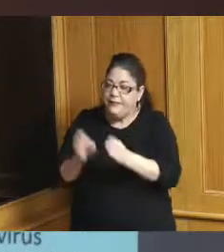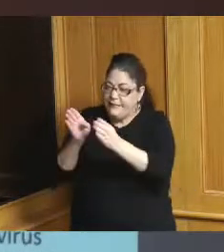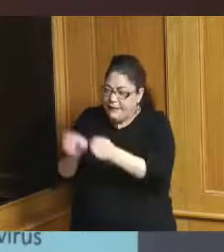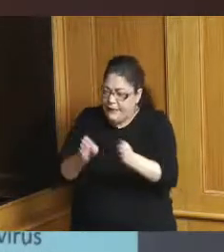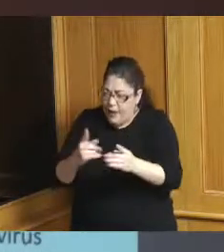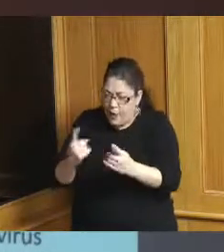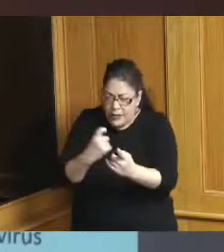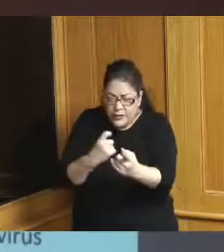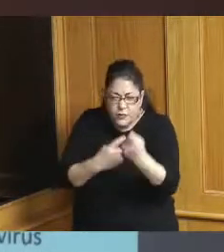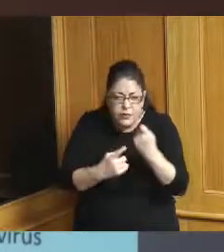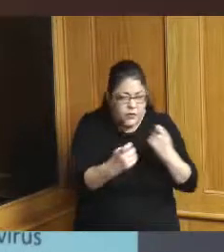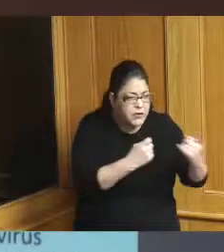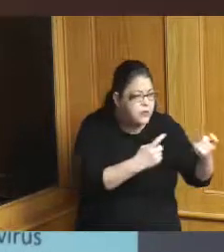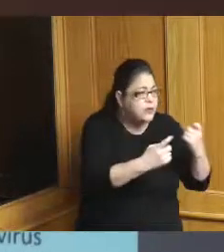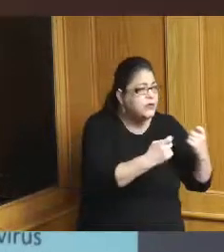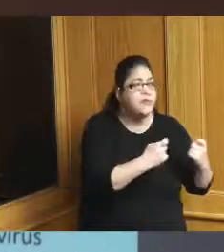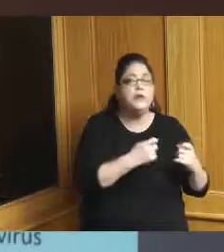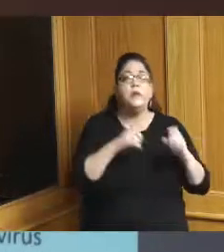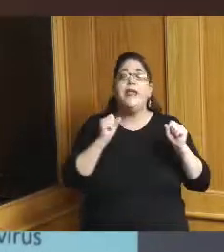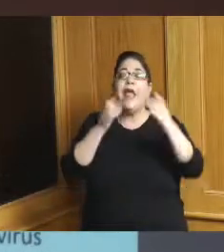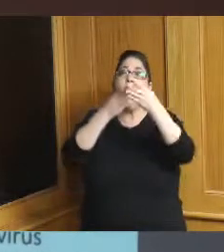and we can yes do overarching how's it work and who